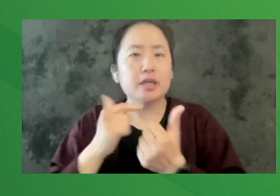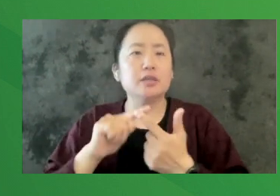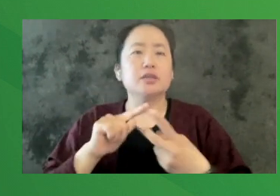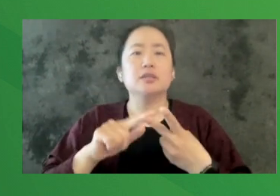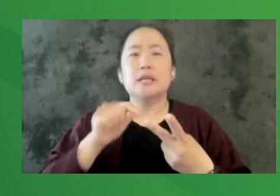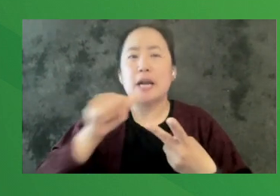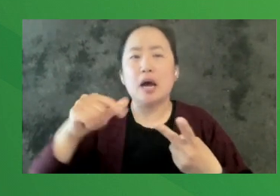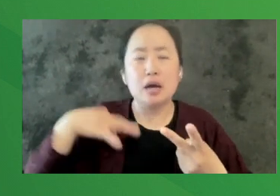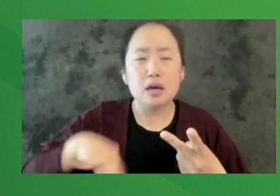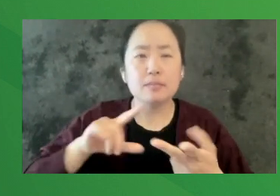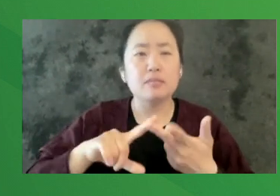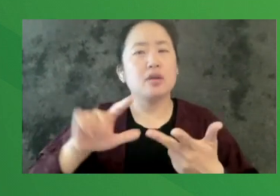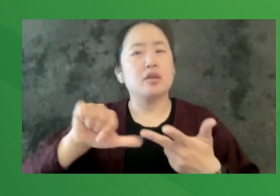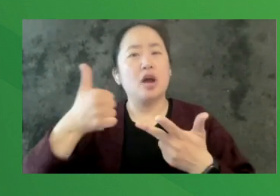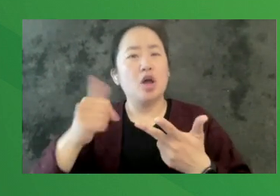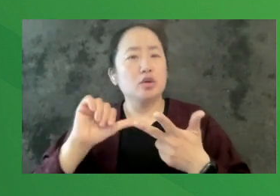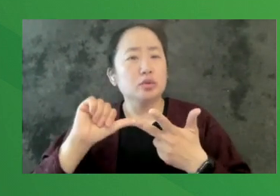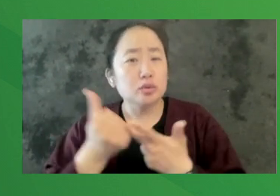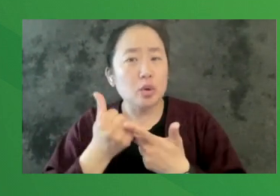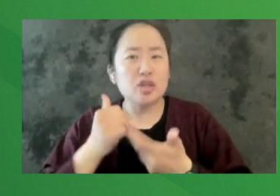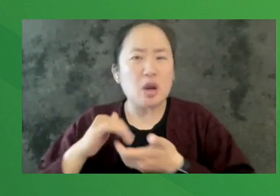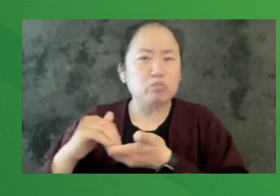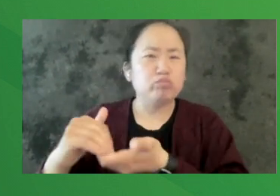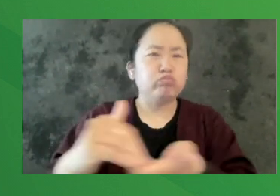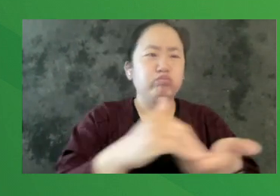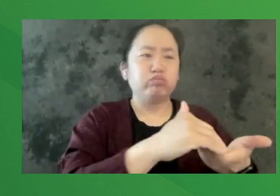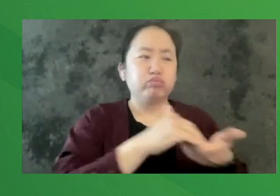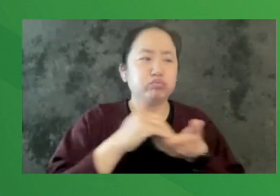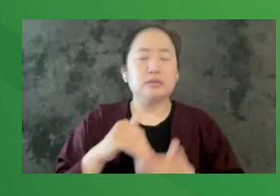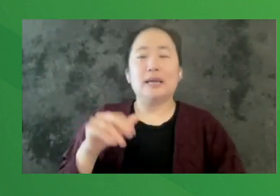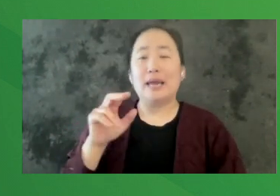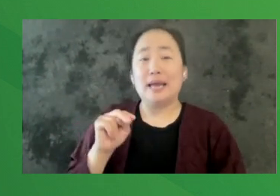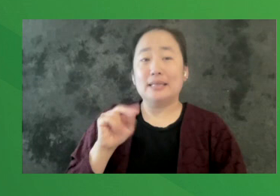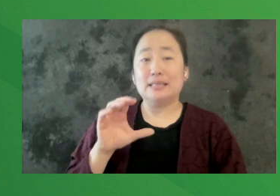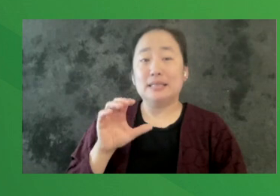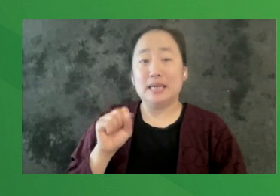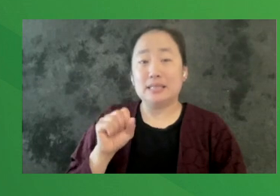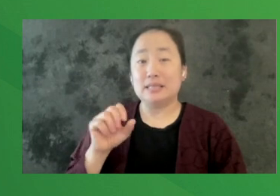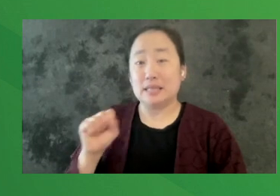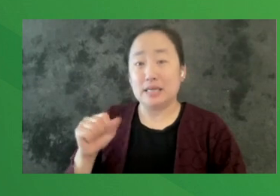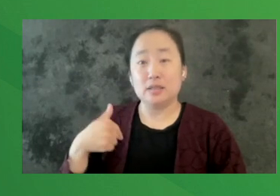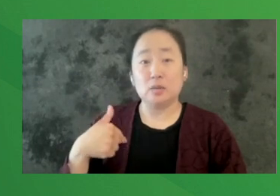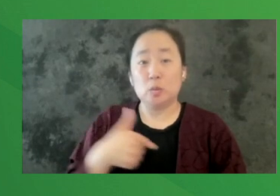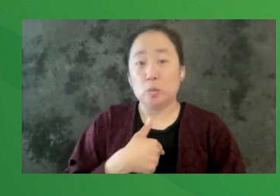in support of this work. And what we bring to it at NCSS is this focus on what we see as the